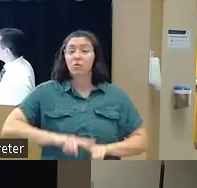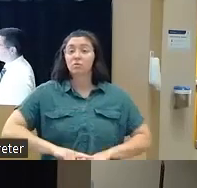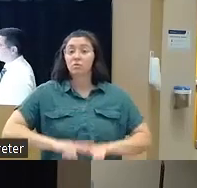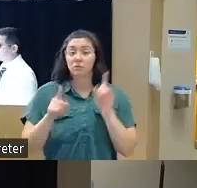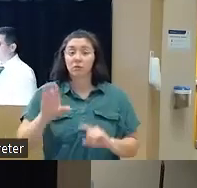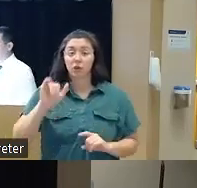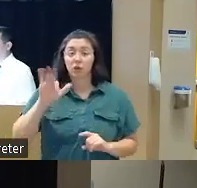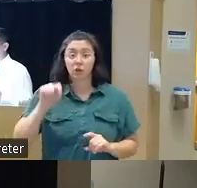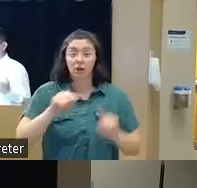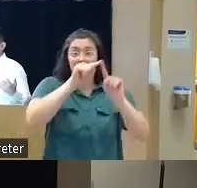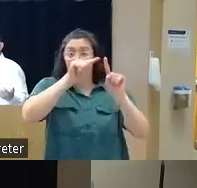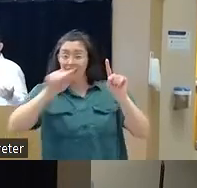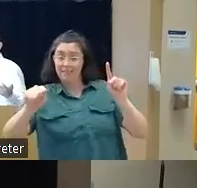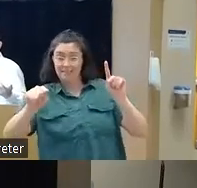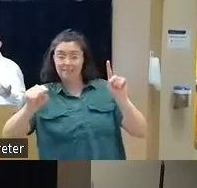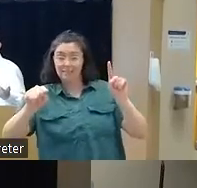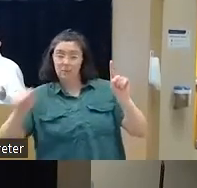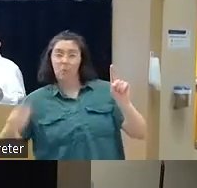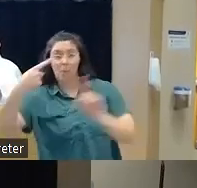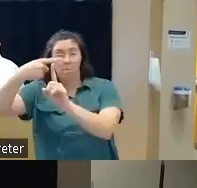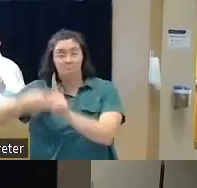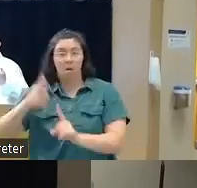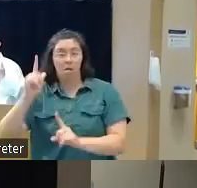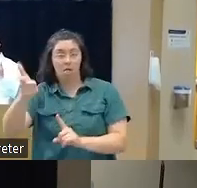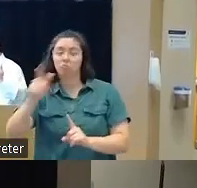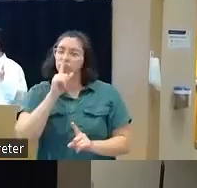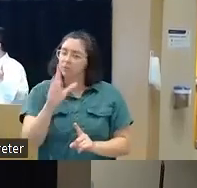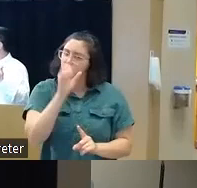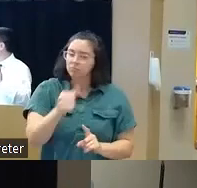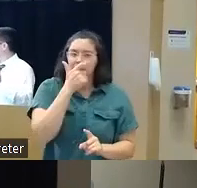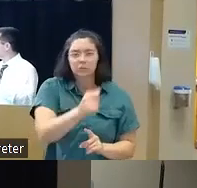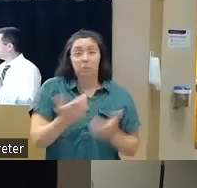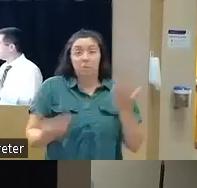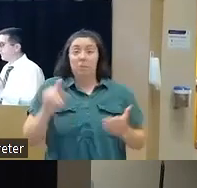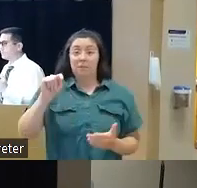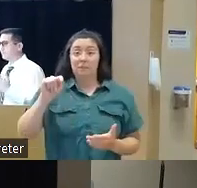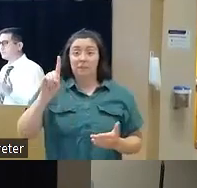you had a reduction at one month which is really interesting so maybe tdcs has some acute effects